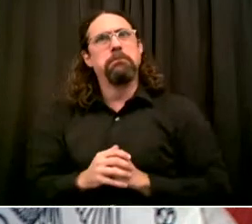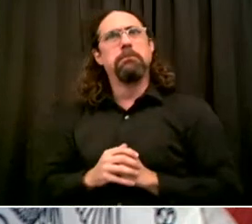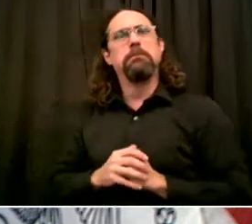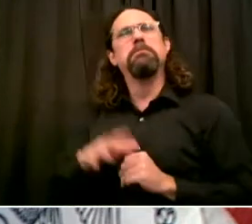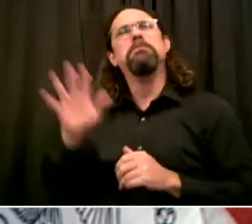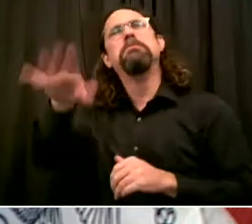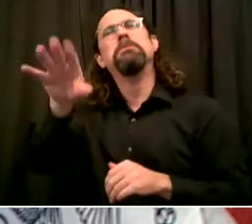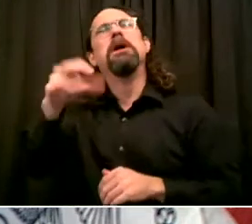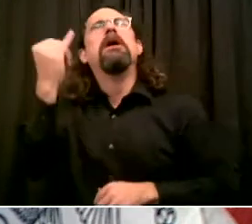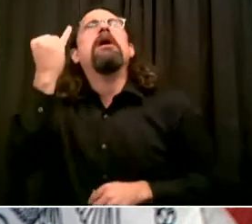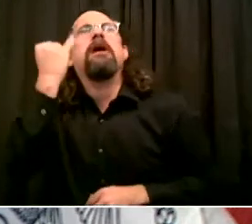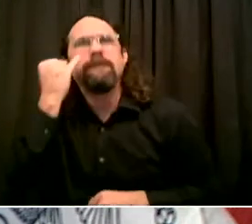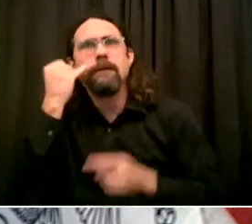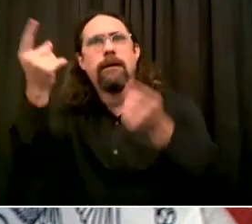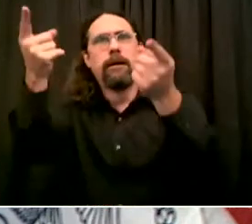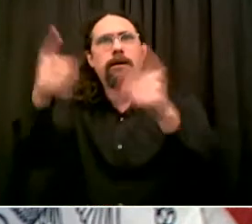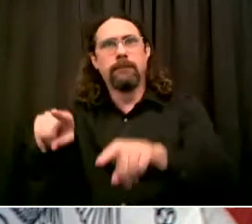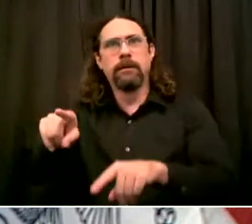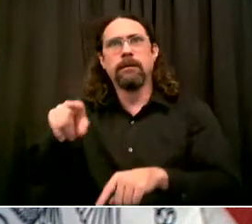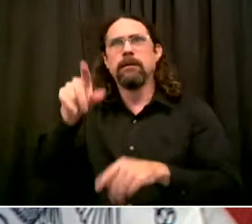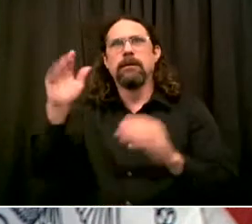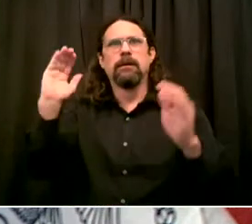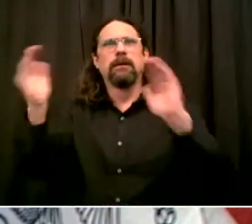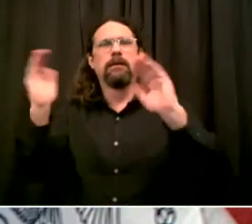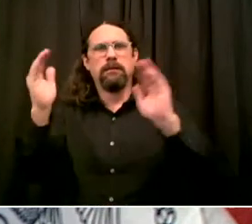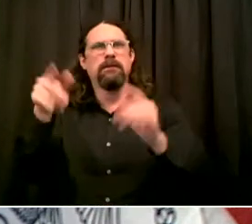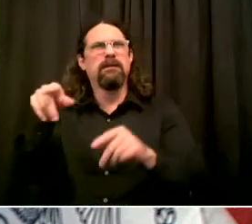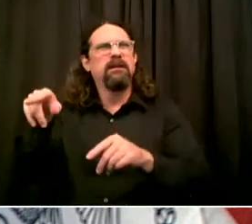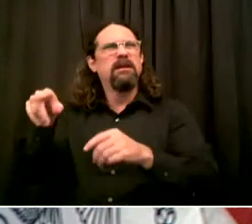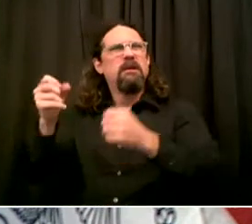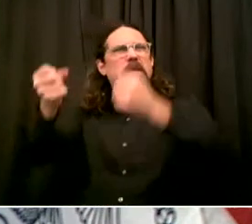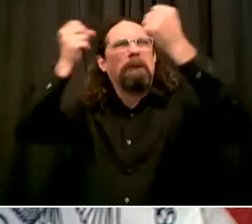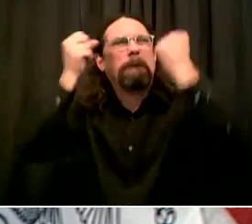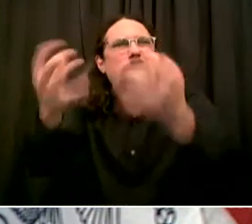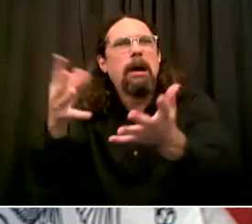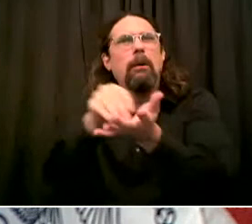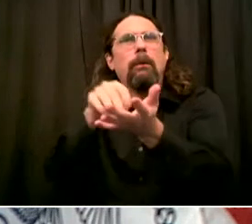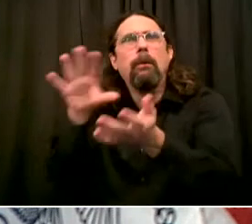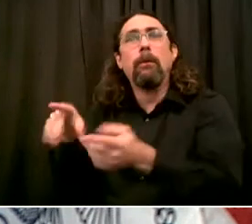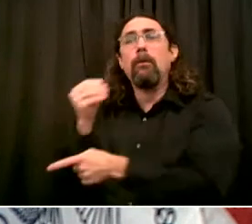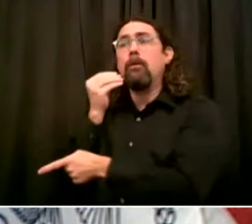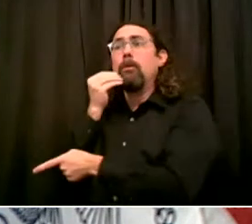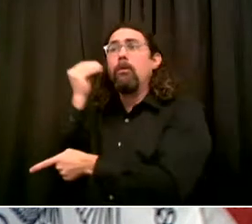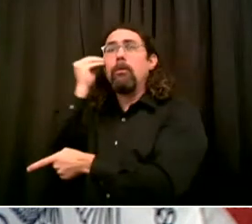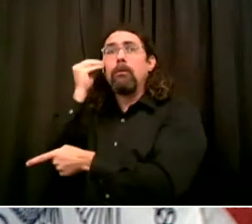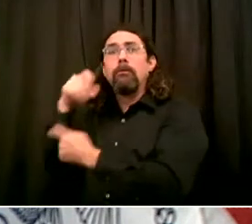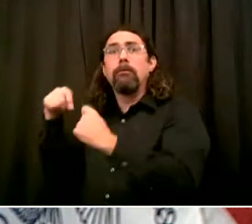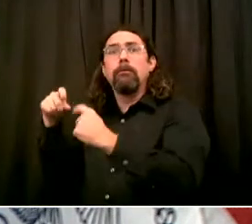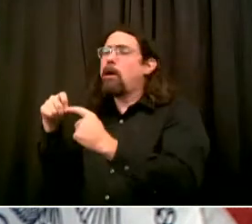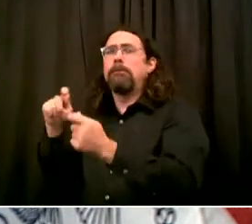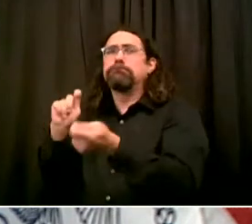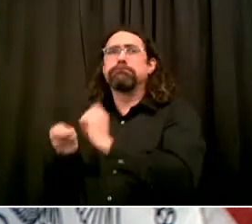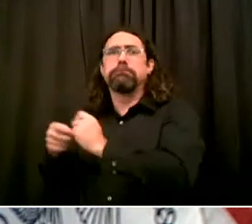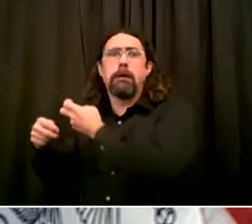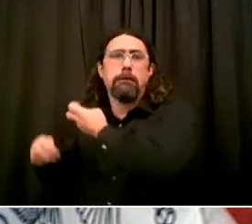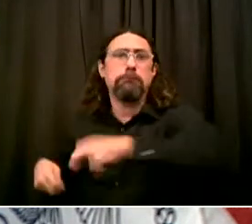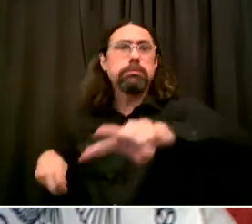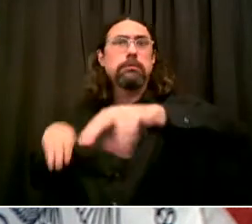RESOURCES IN THE SCHOOL OVER TO IN-PERSON LEARNING. THERE IS LOTS OF WAYS TO GO ABOUT IT. WE'LL MAKE THE ADJUSTMENTS. WE DON'T HAVE THE EXACT NUMBERS IN